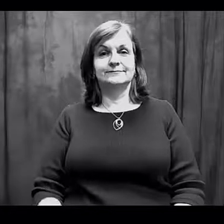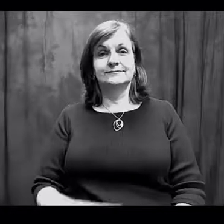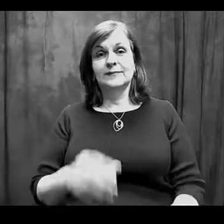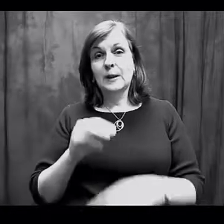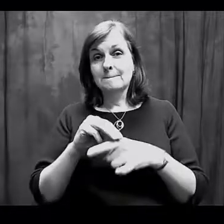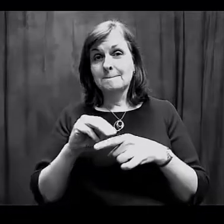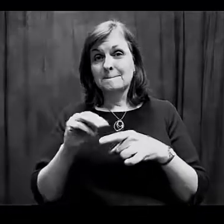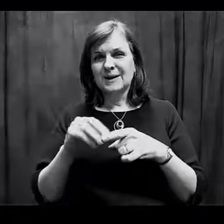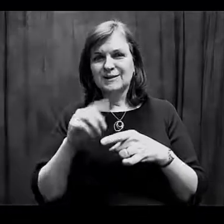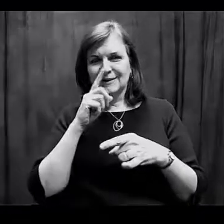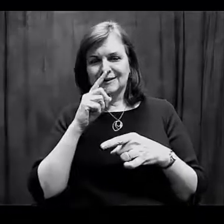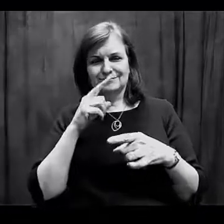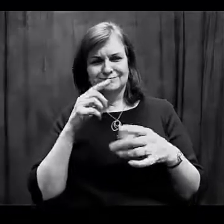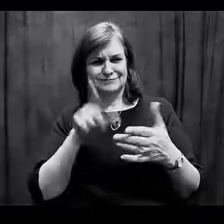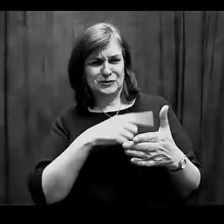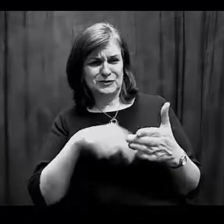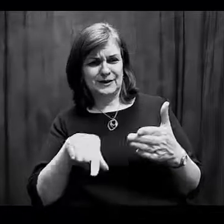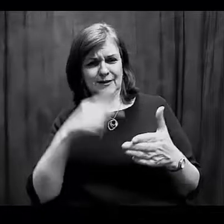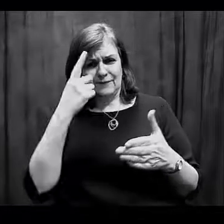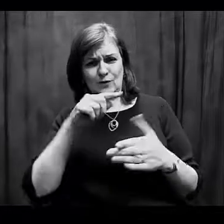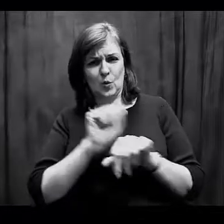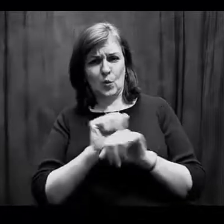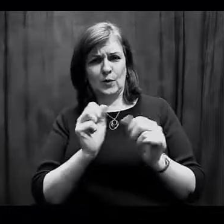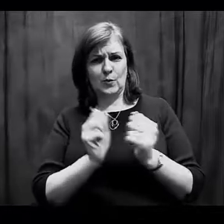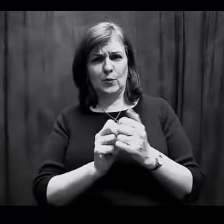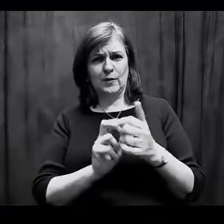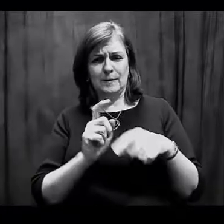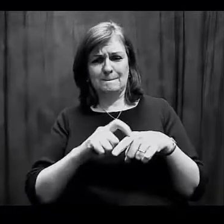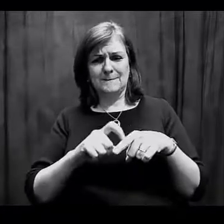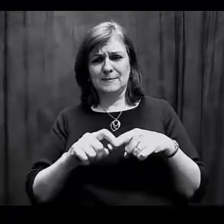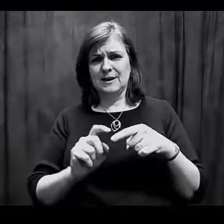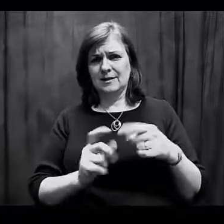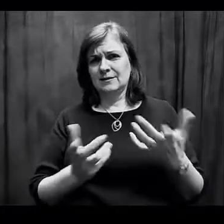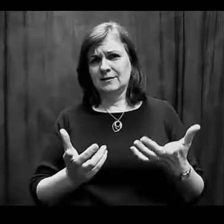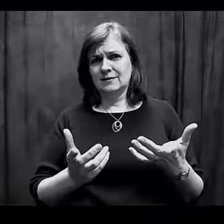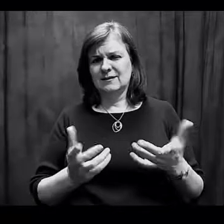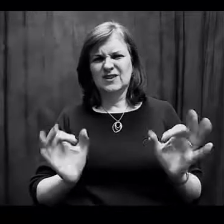So he [Mendel] gets a lot of flack for working with peas!